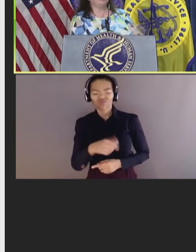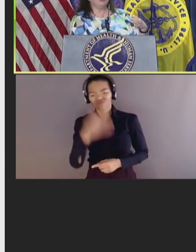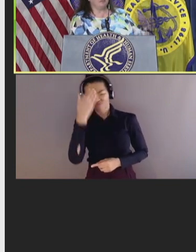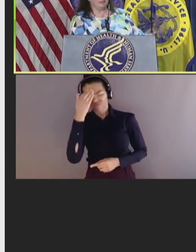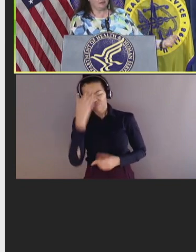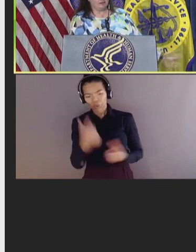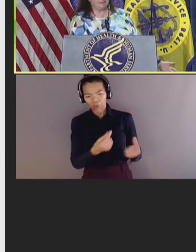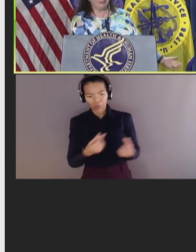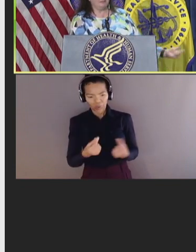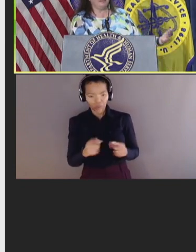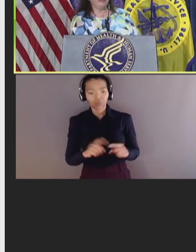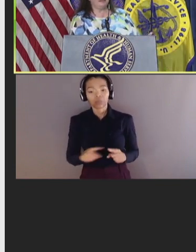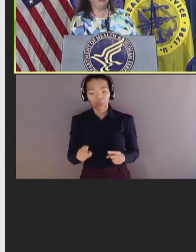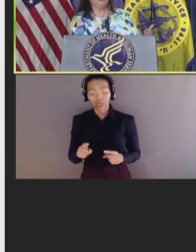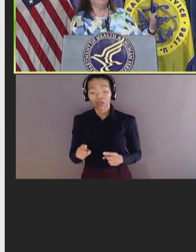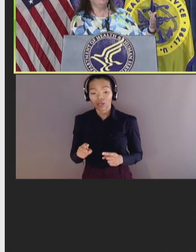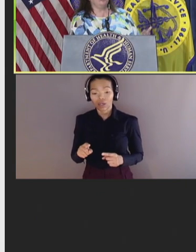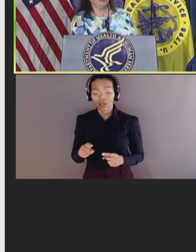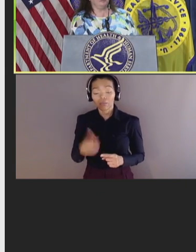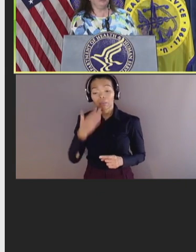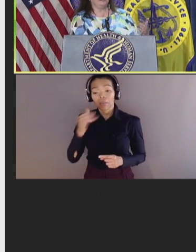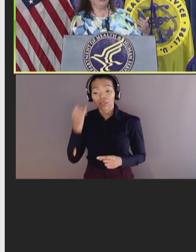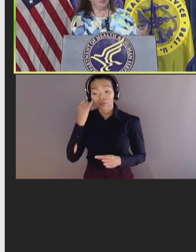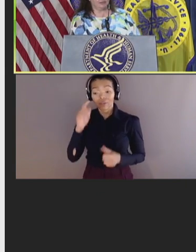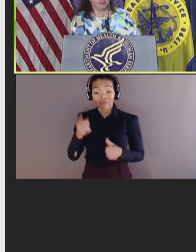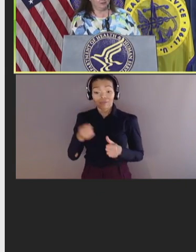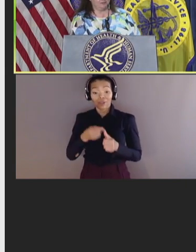spending time at the beginning with the recipients, as soon as they get their funding,